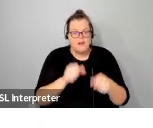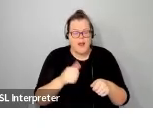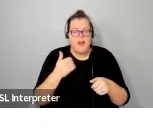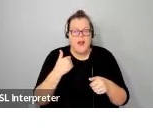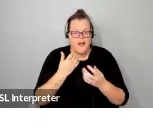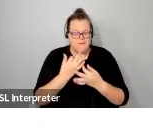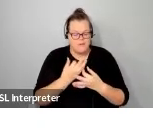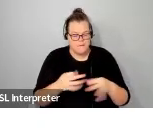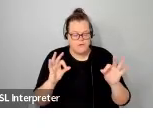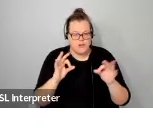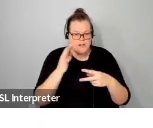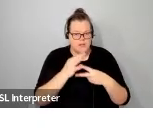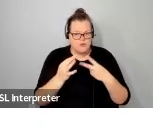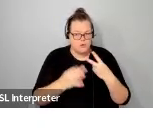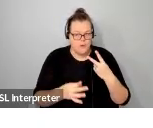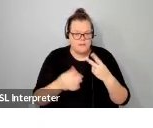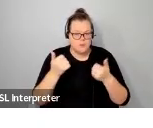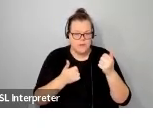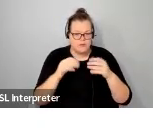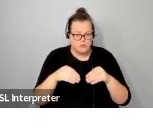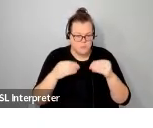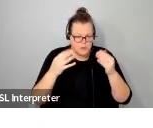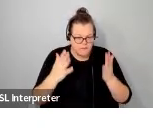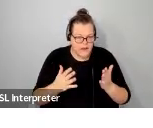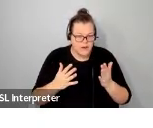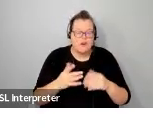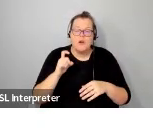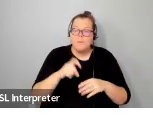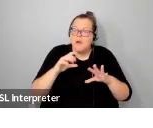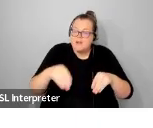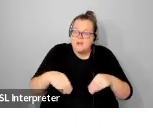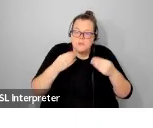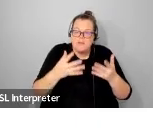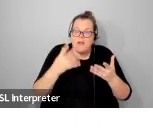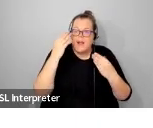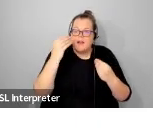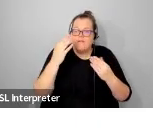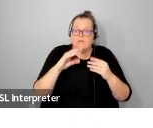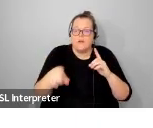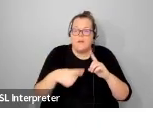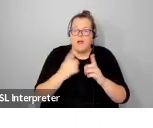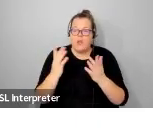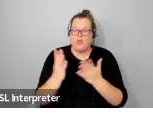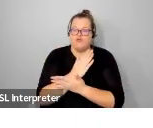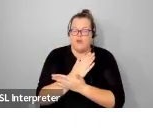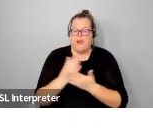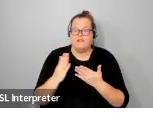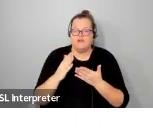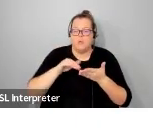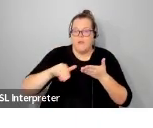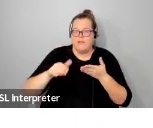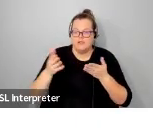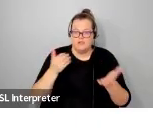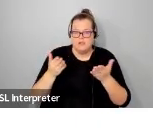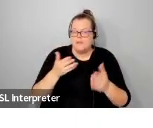of providers and that they are provided information about the full range of waiver services, not just the services furnished by the